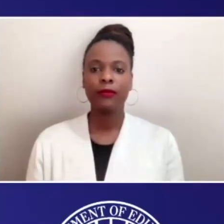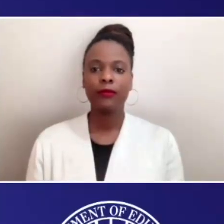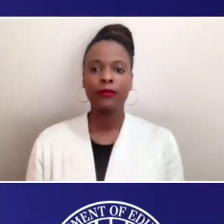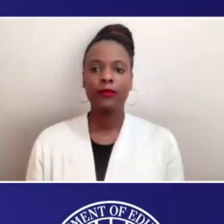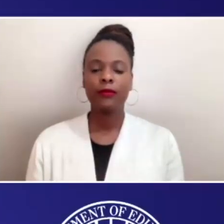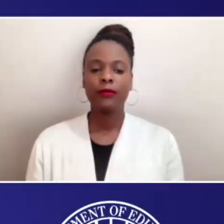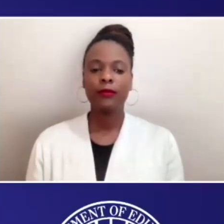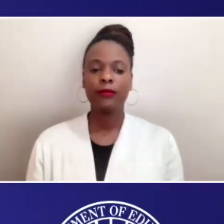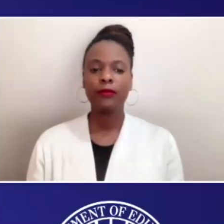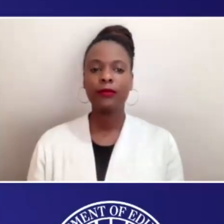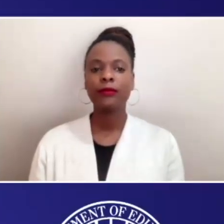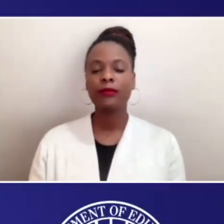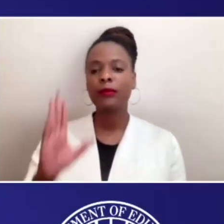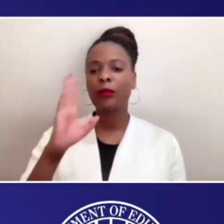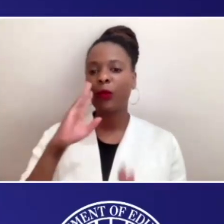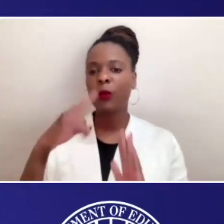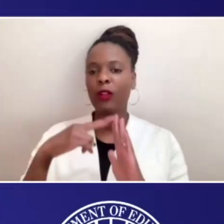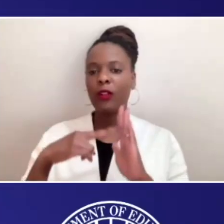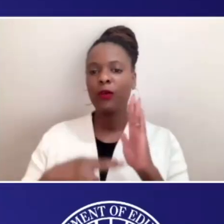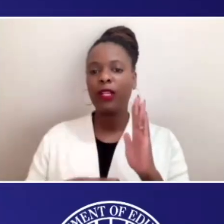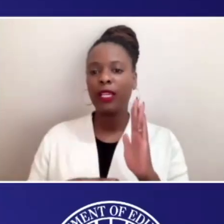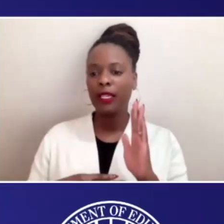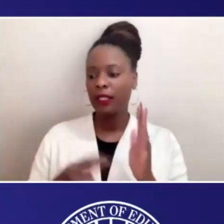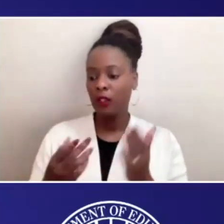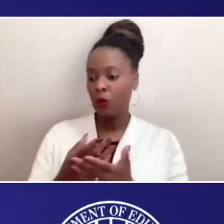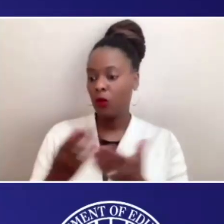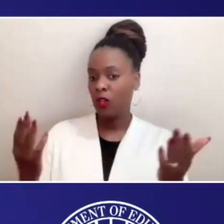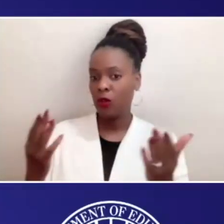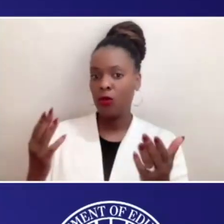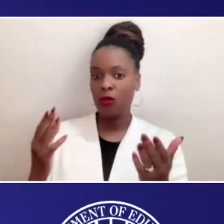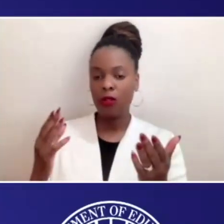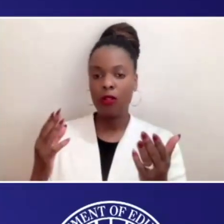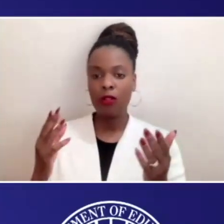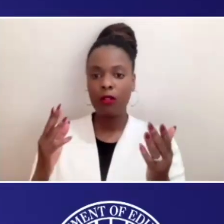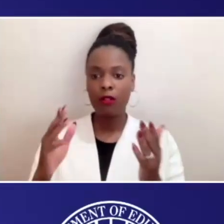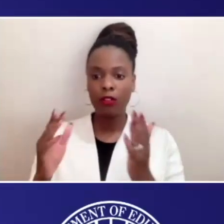I will read -- while you are getting there, I will read the text. It is up on the screen as well.